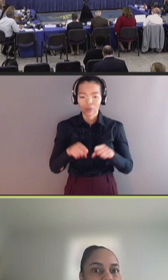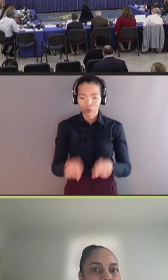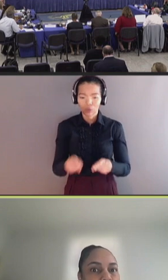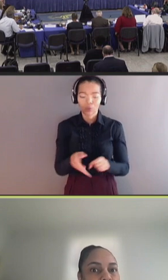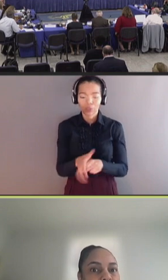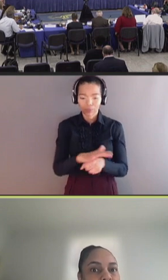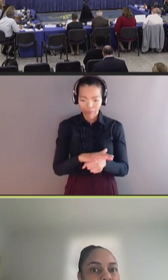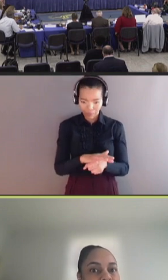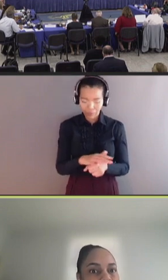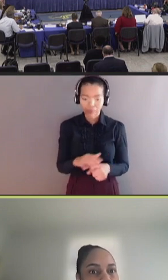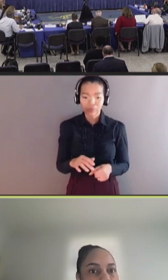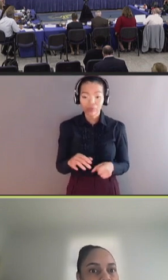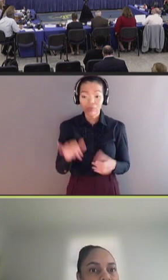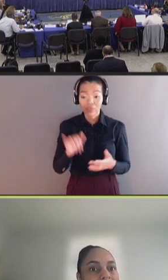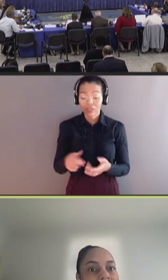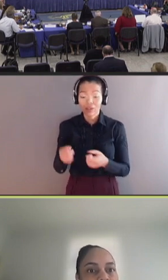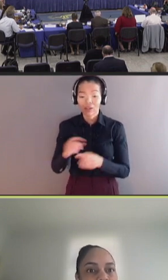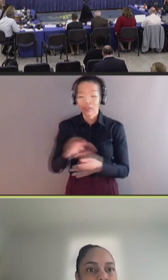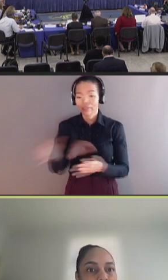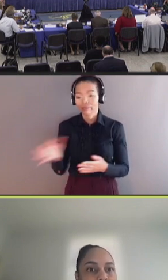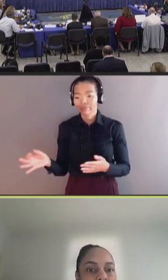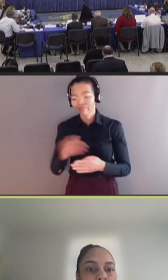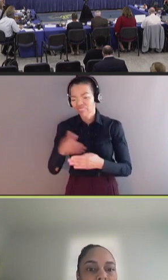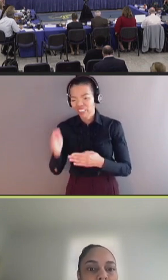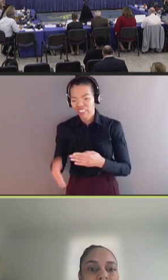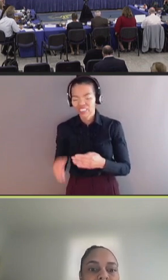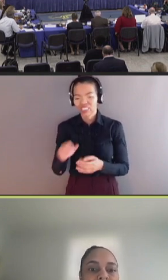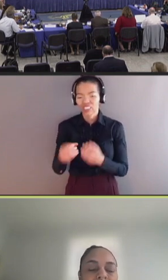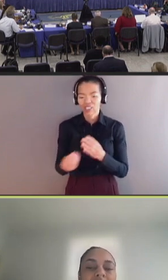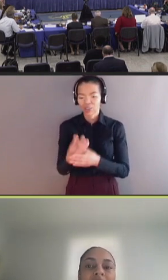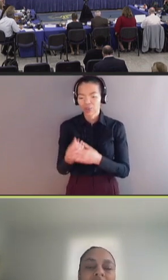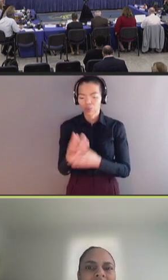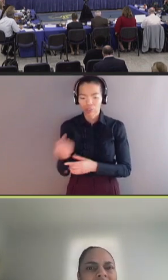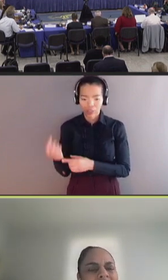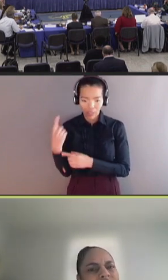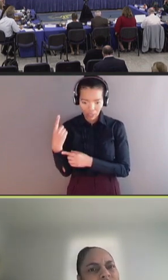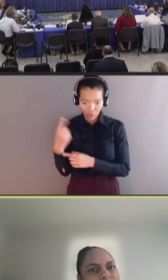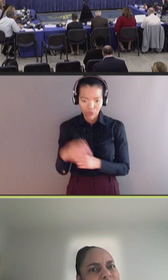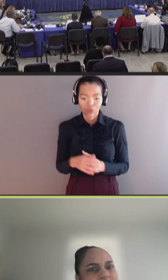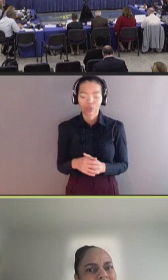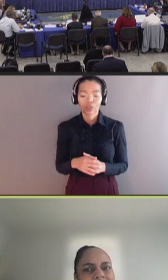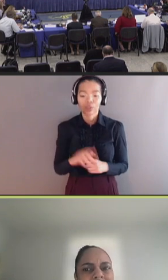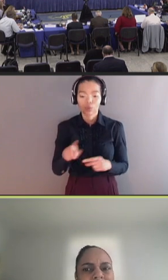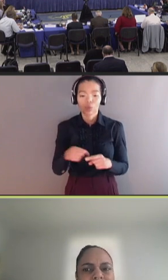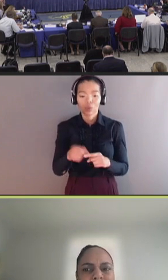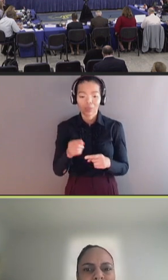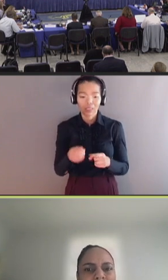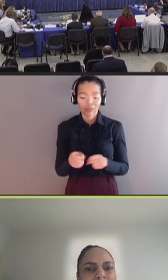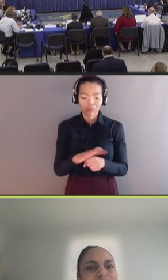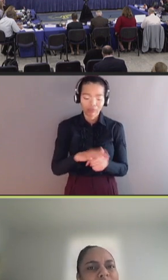in the spring of last year with the end of the public health emergency. And so, there's been